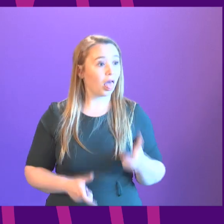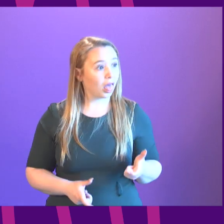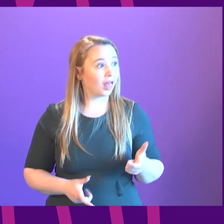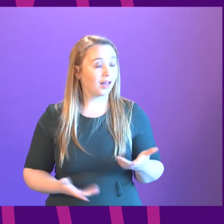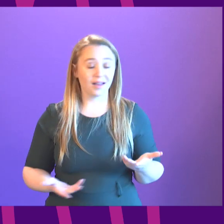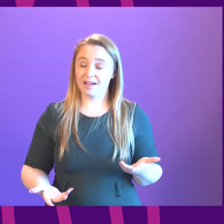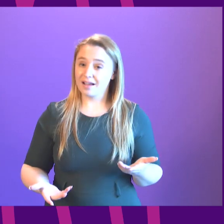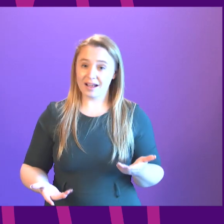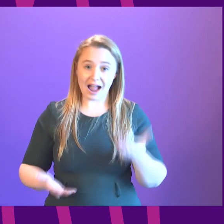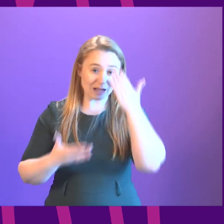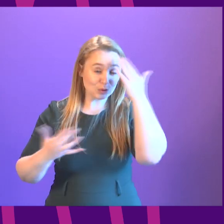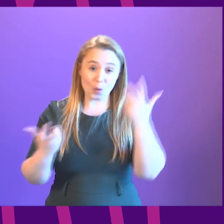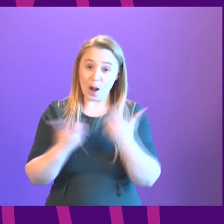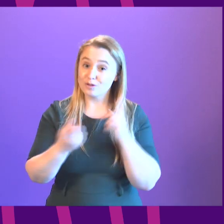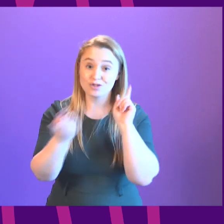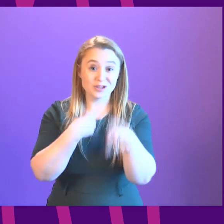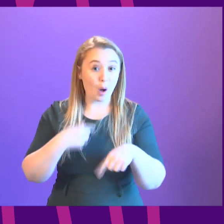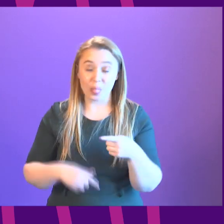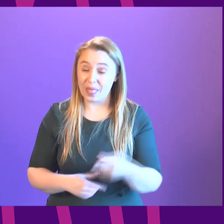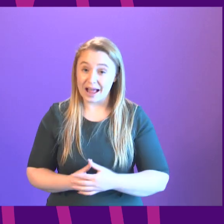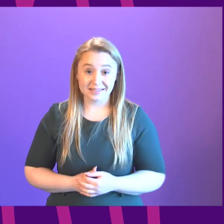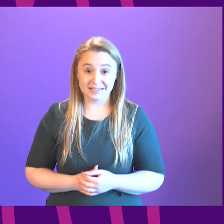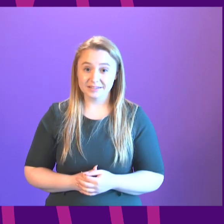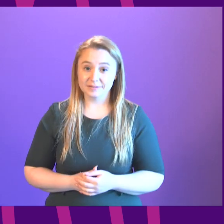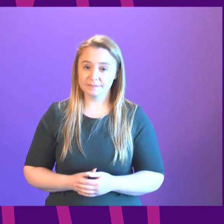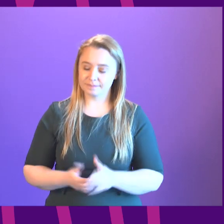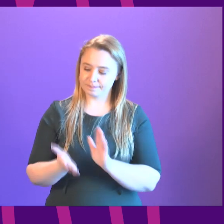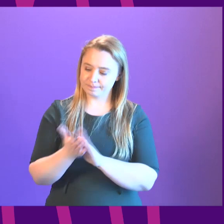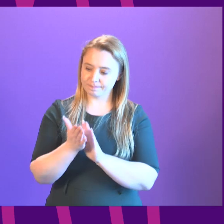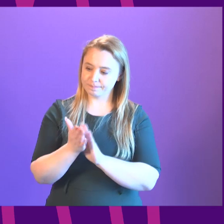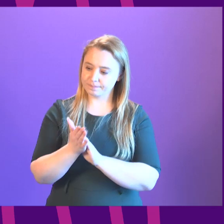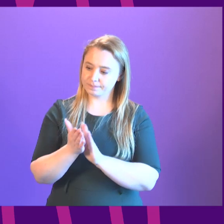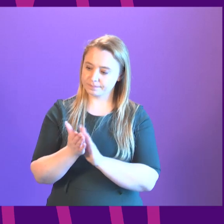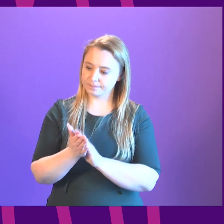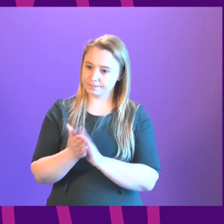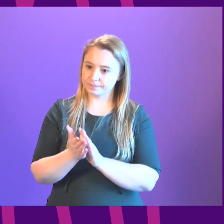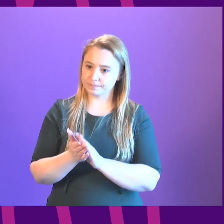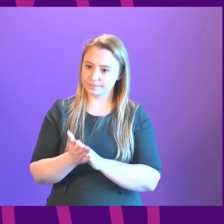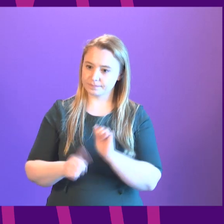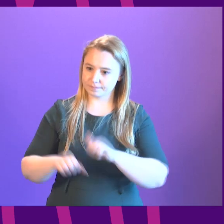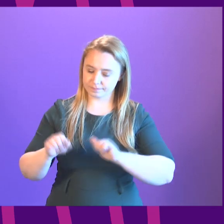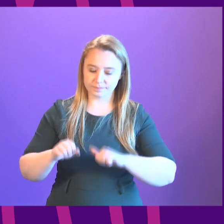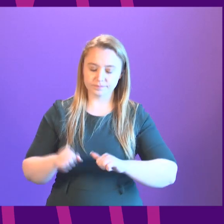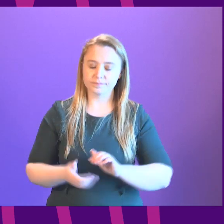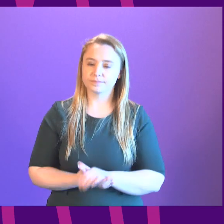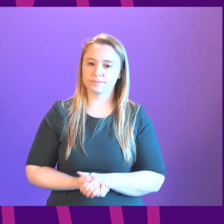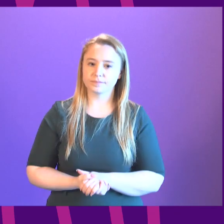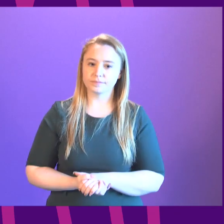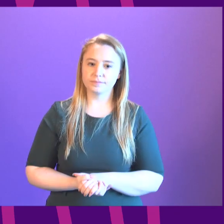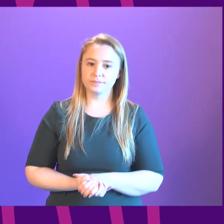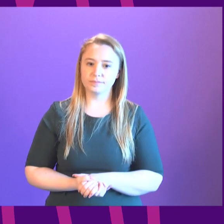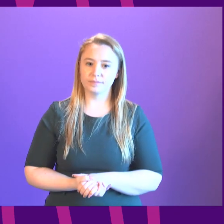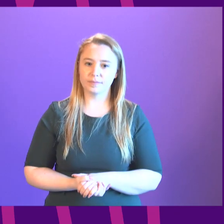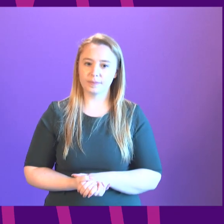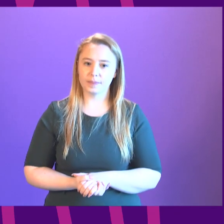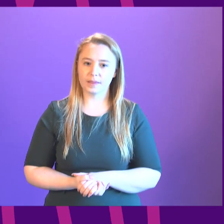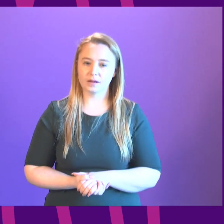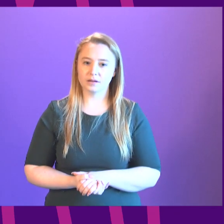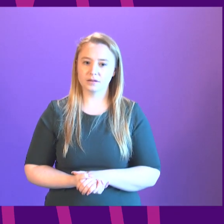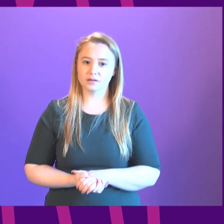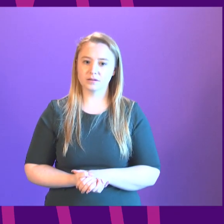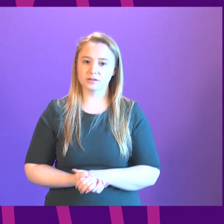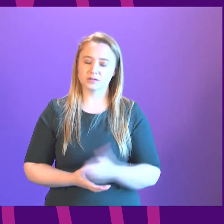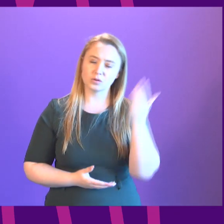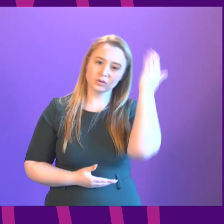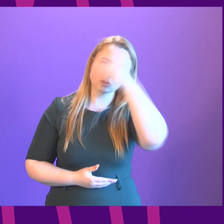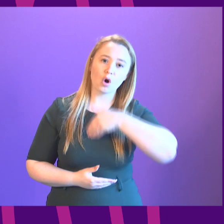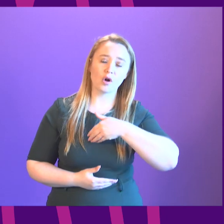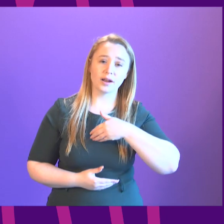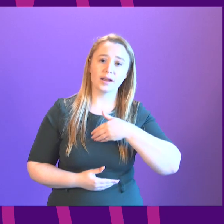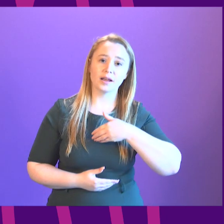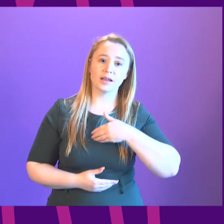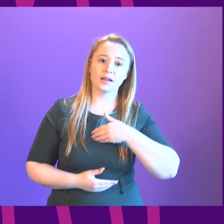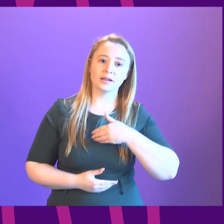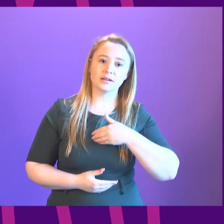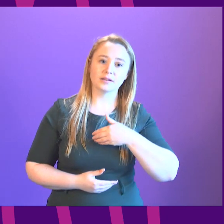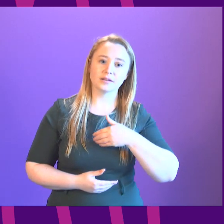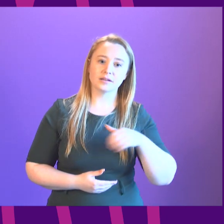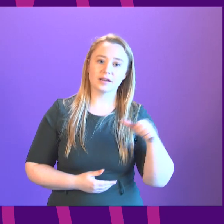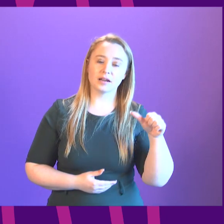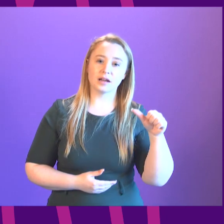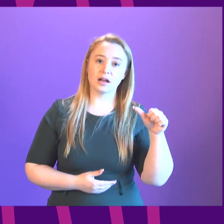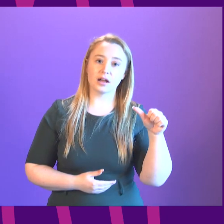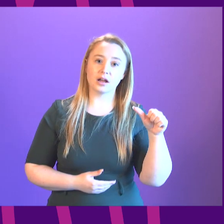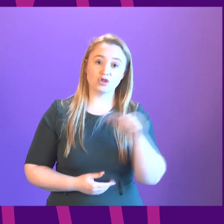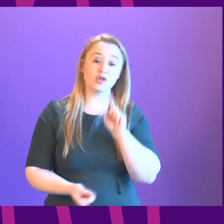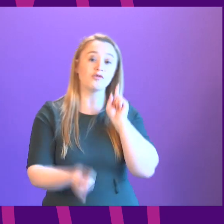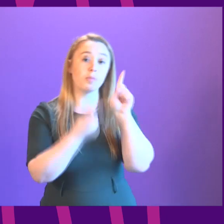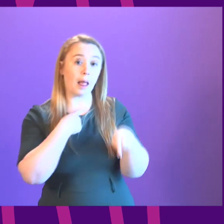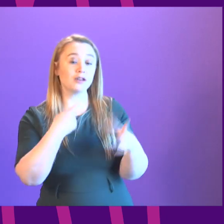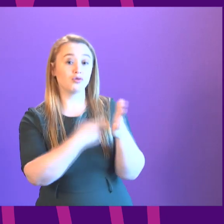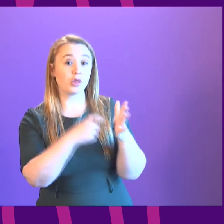I am sorry: I should have given part of this answer to Ruth Davidson. We have not abandoned